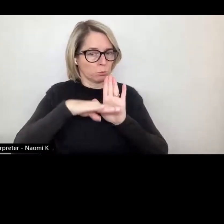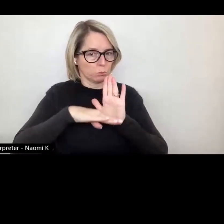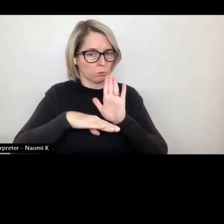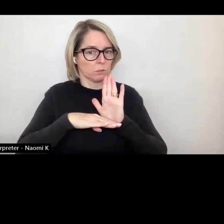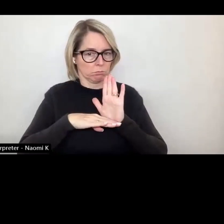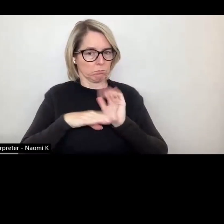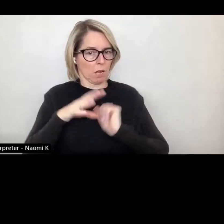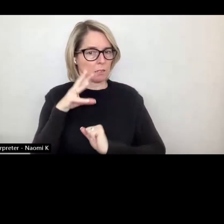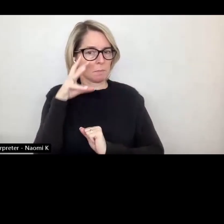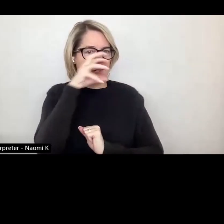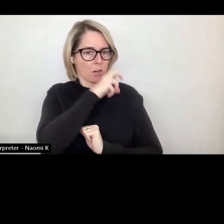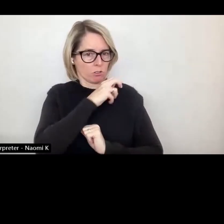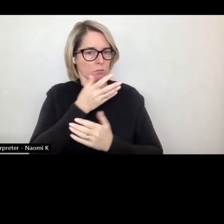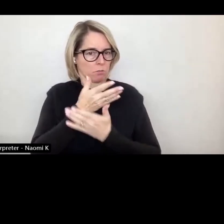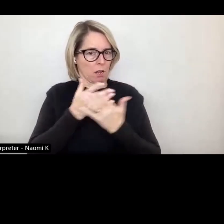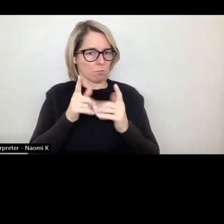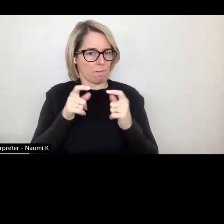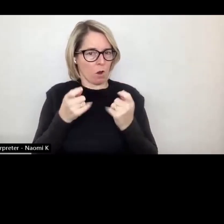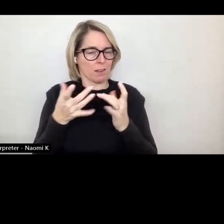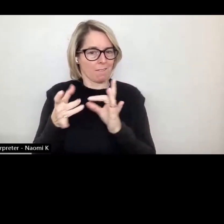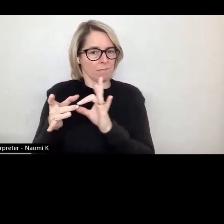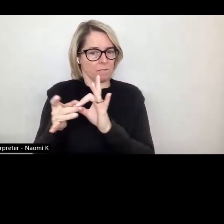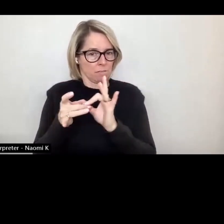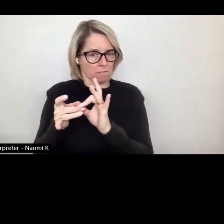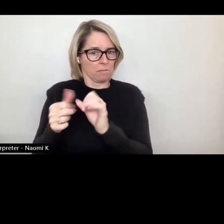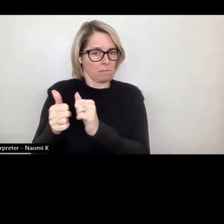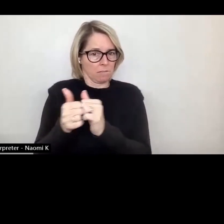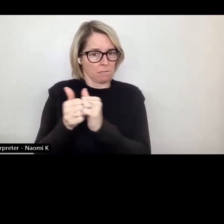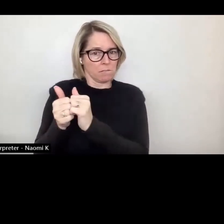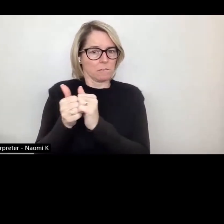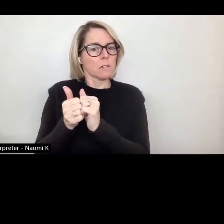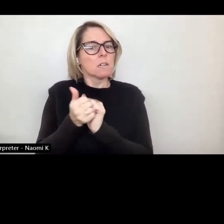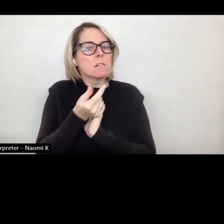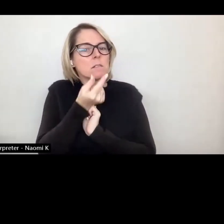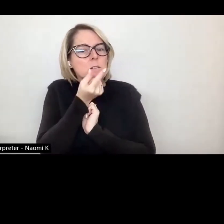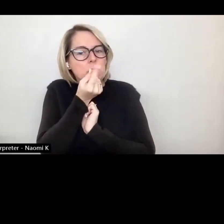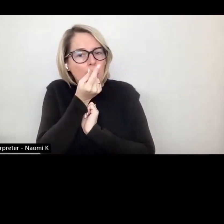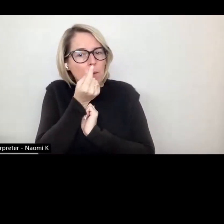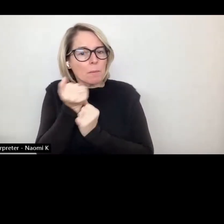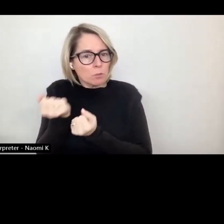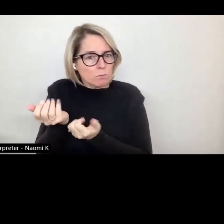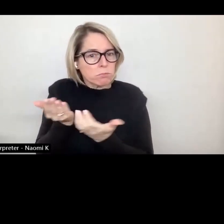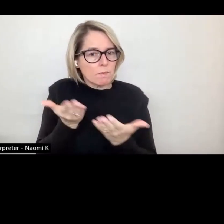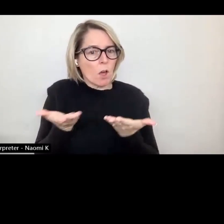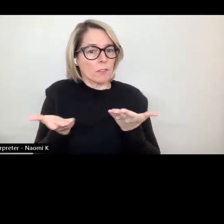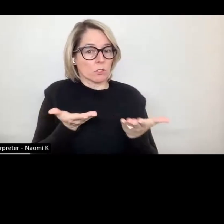We also anticipate that those relationships will change over time over the course of the Grant period.